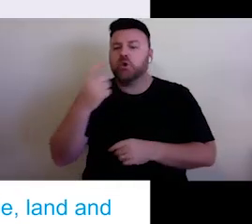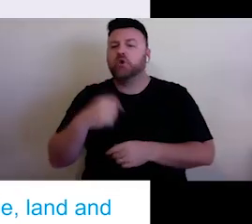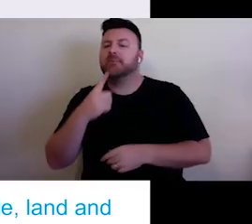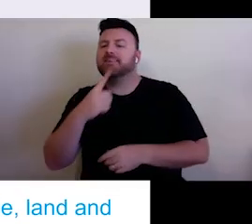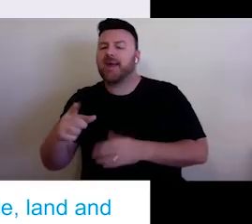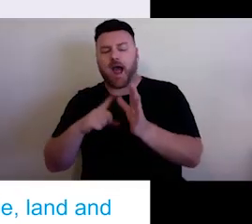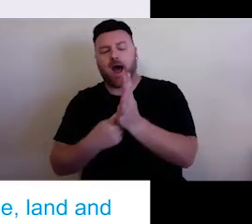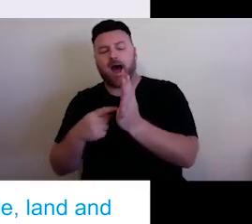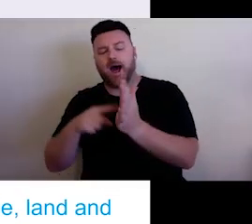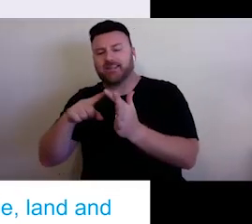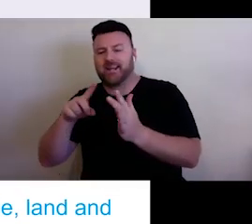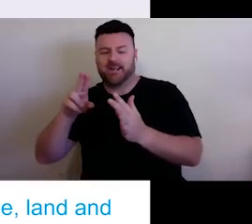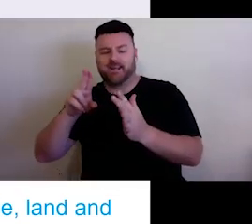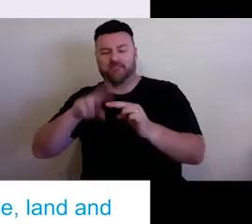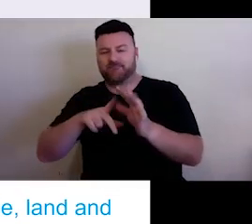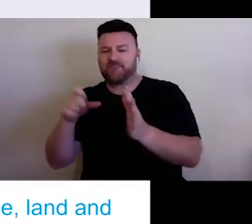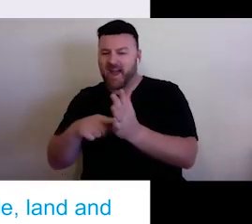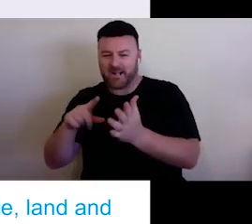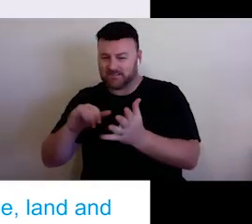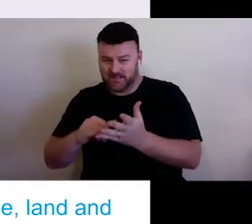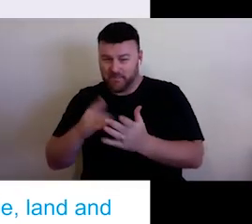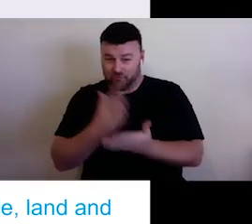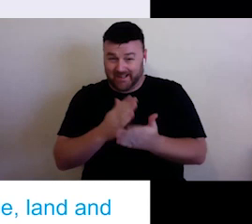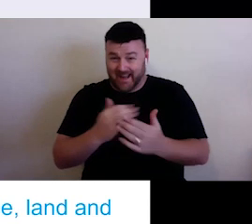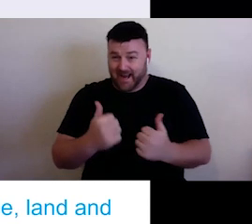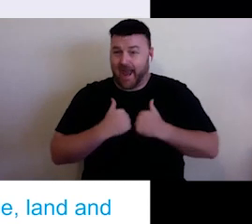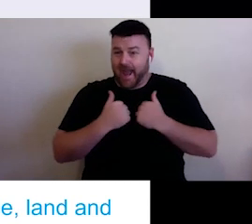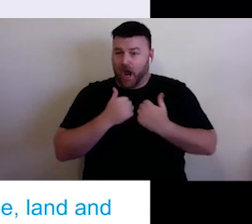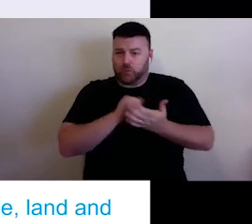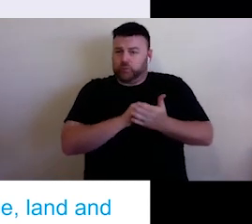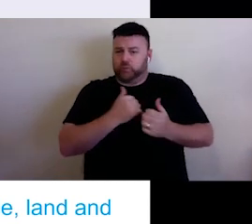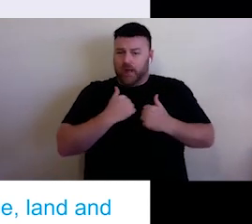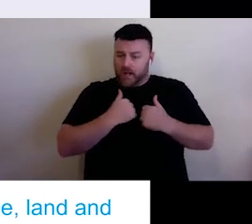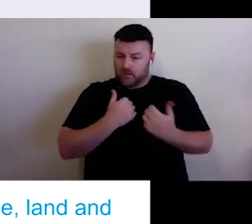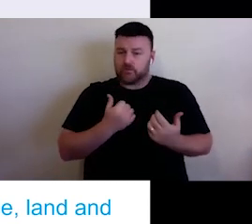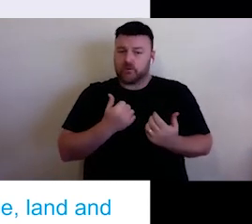belongings, our treasures, and unlocking access to them and to know